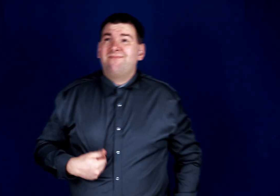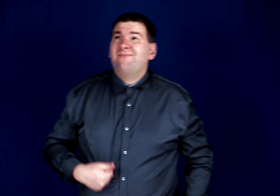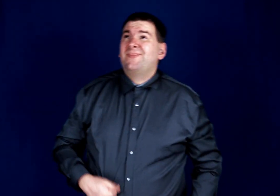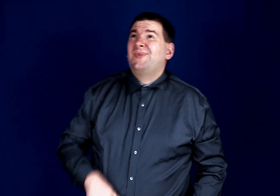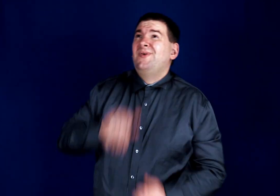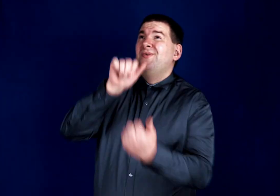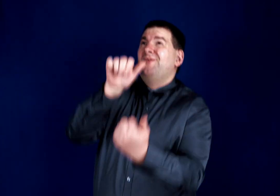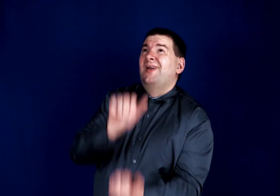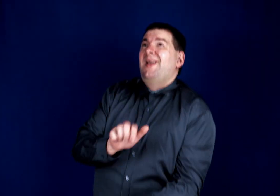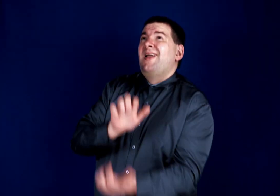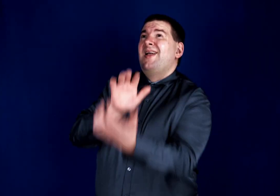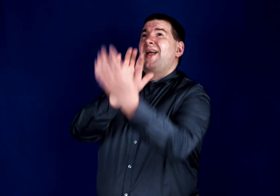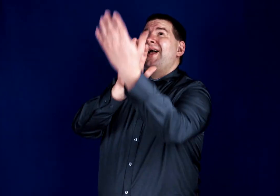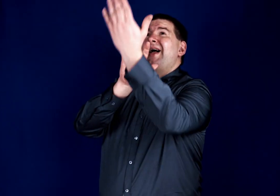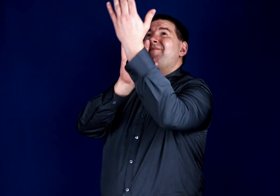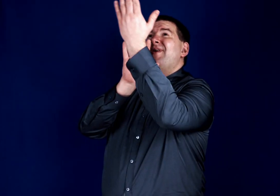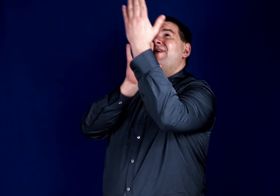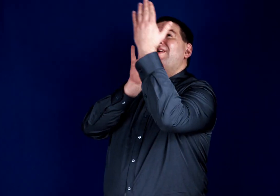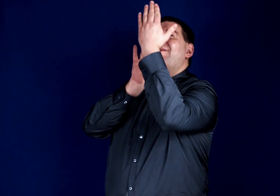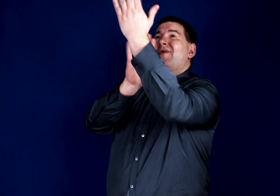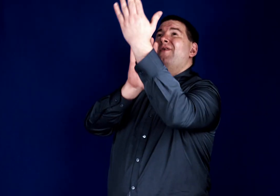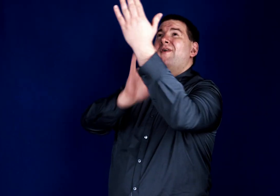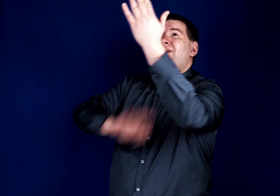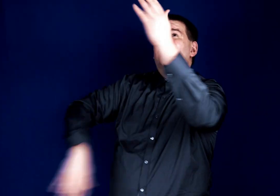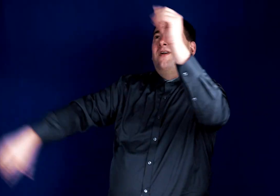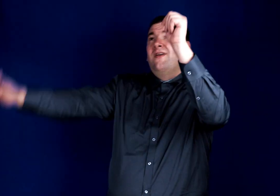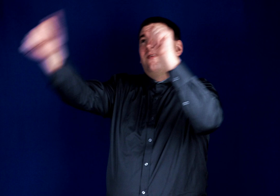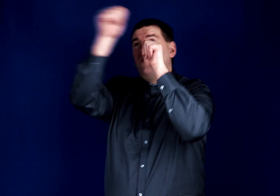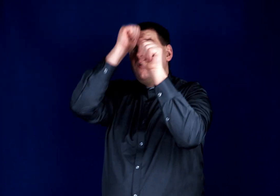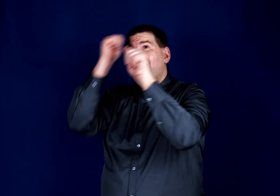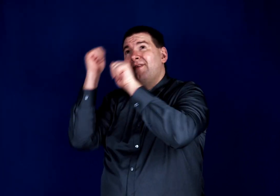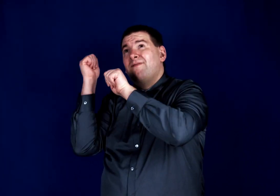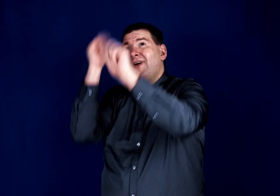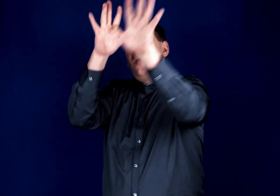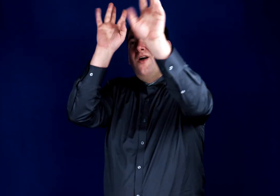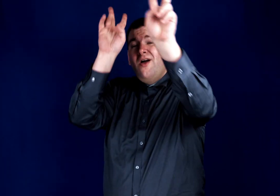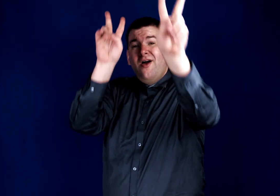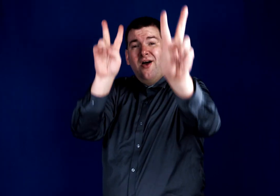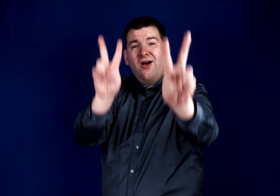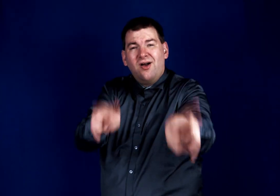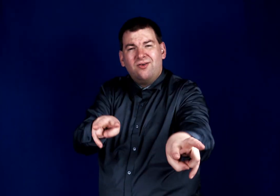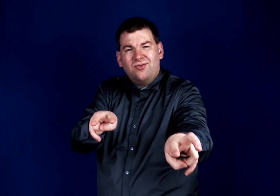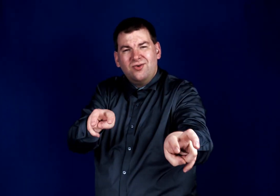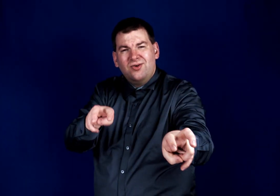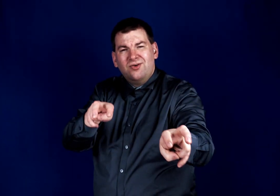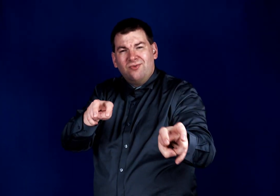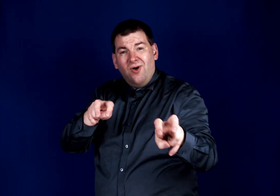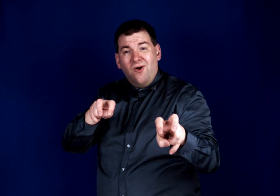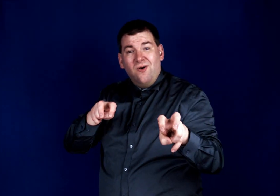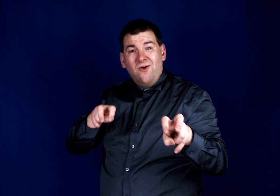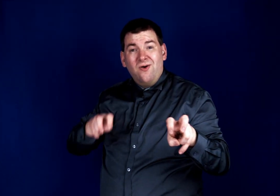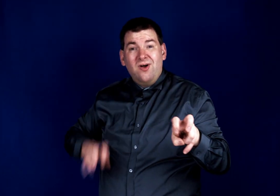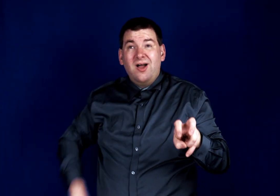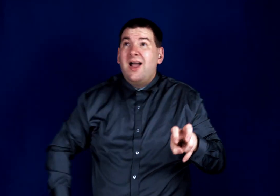To stand before the Father's throne